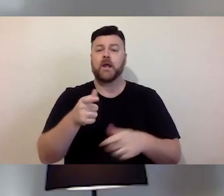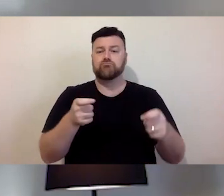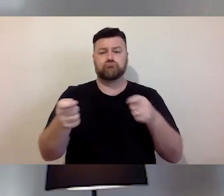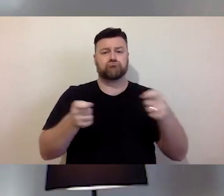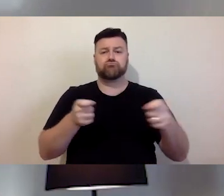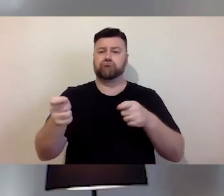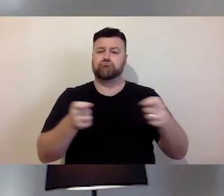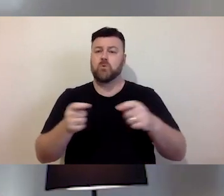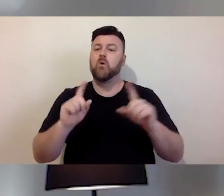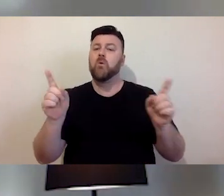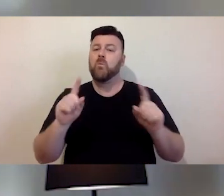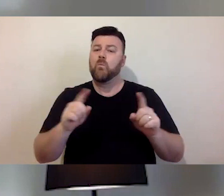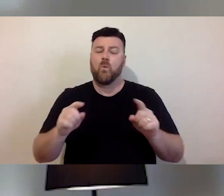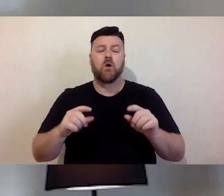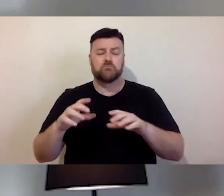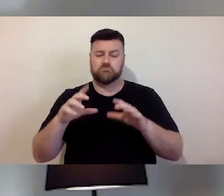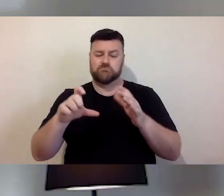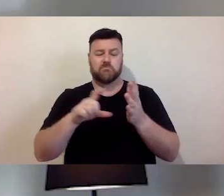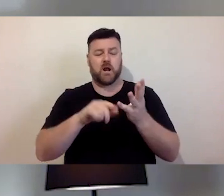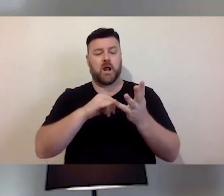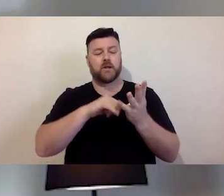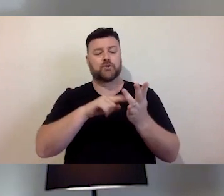The Custodianship Program is a unique program for Aboriginal